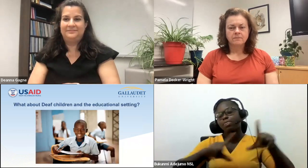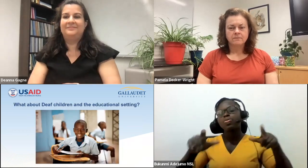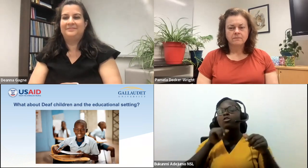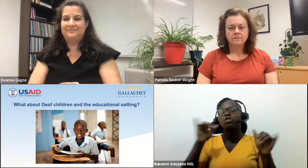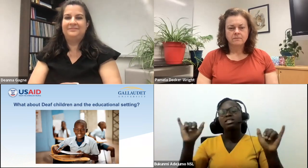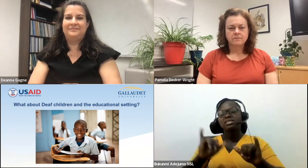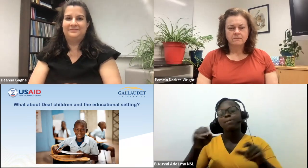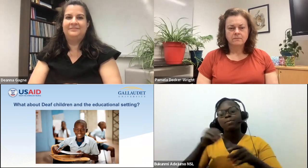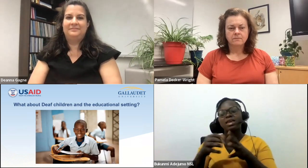Okay, next slide.